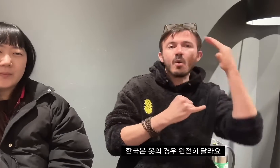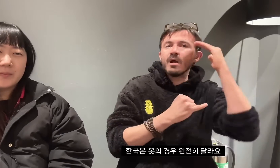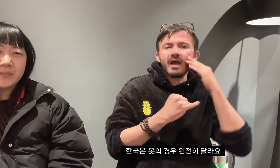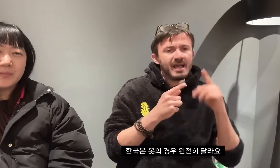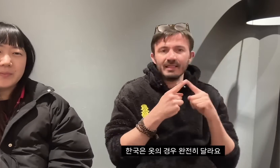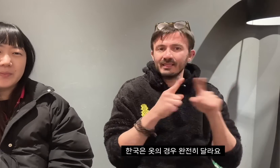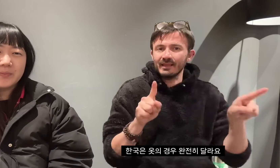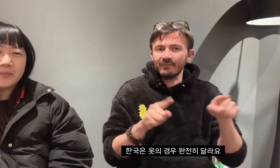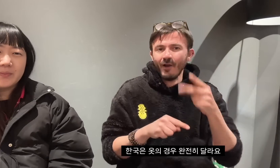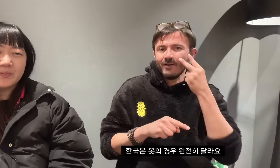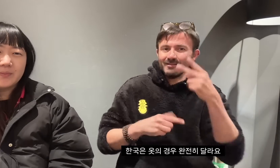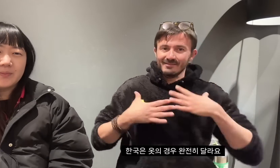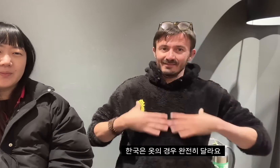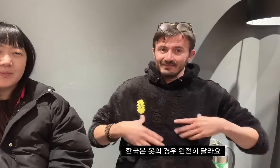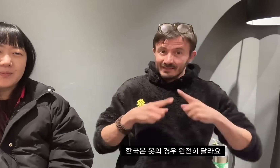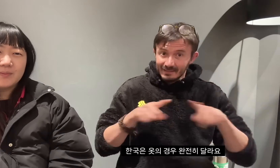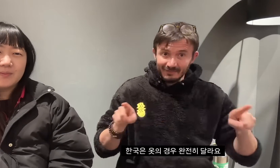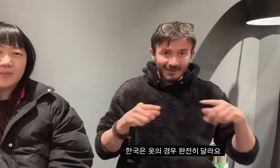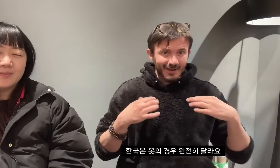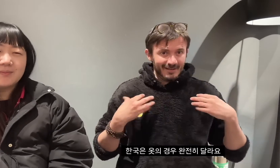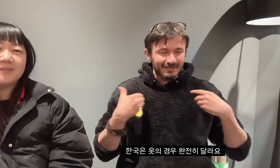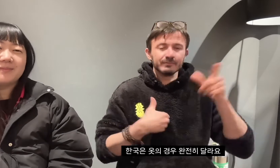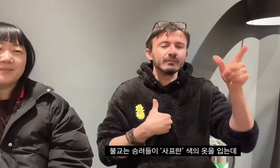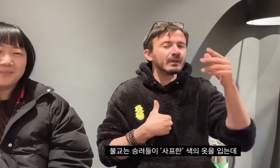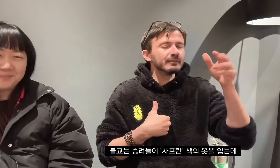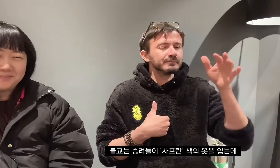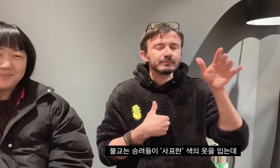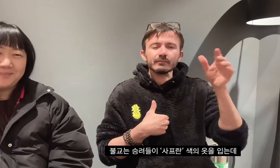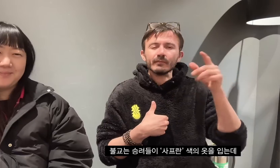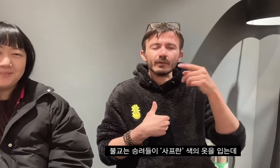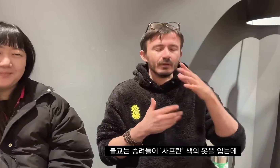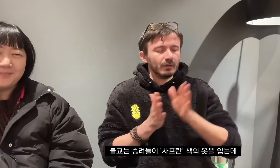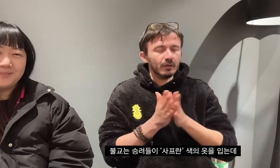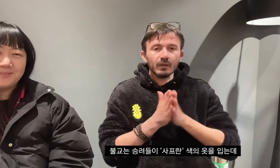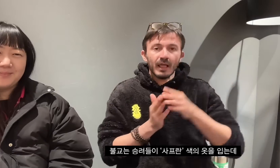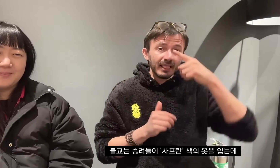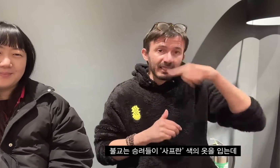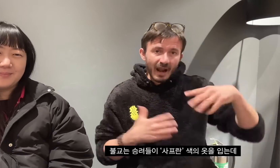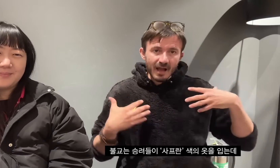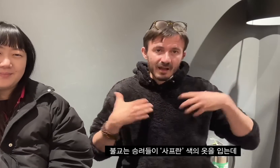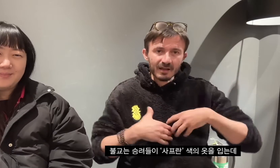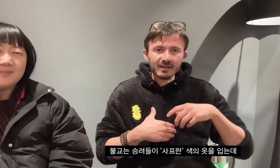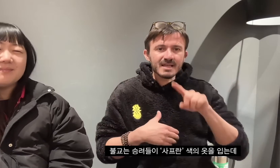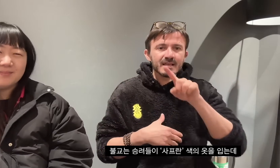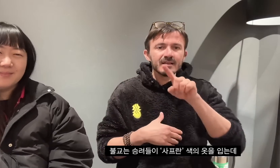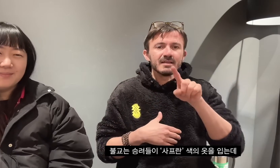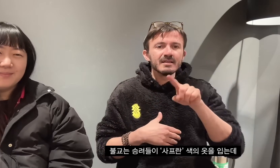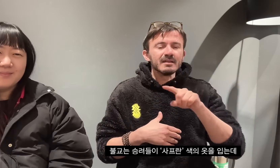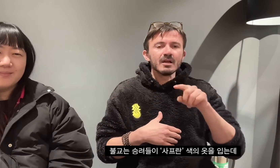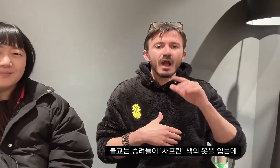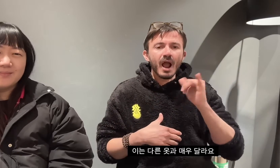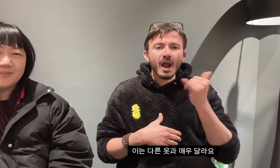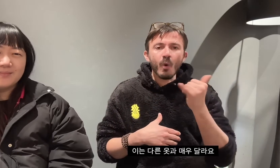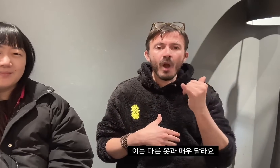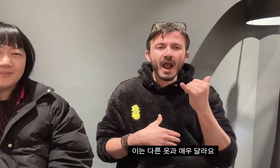Korea is completely different when it comes to clothes. In Thai Buddhism, monks wear 'saffron' colored clothing,